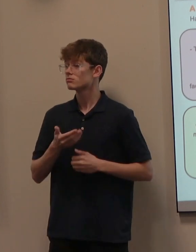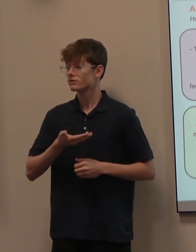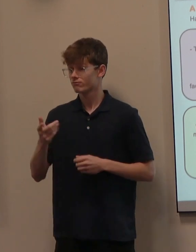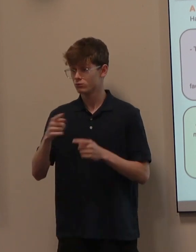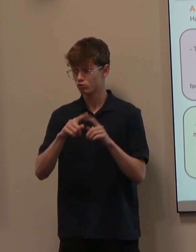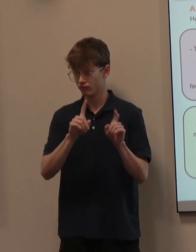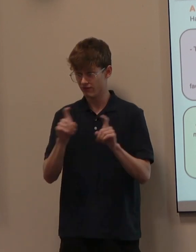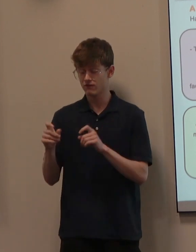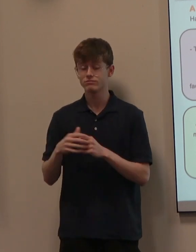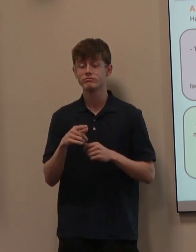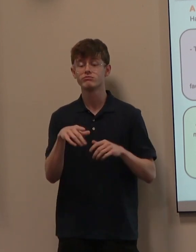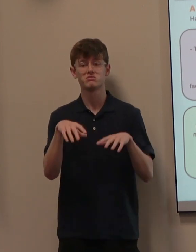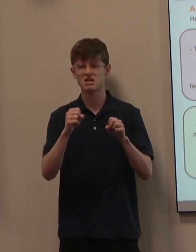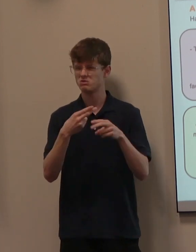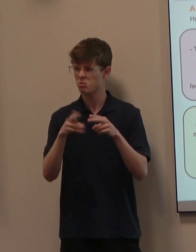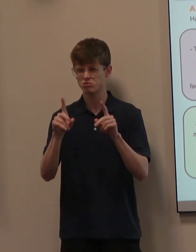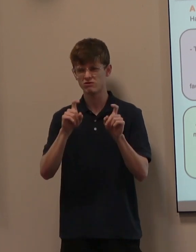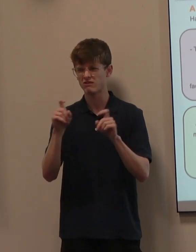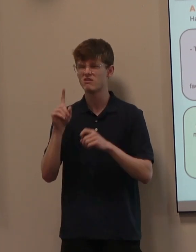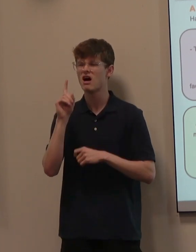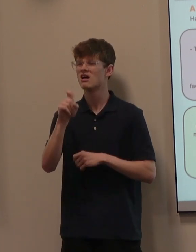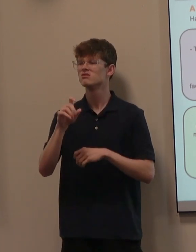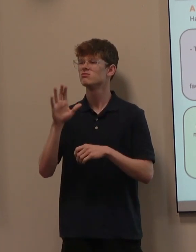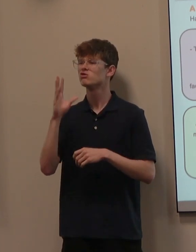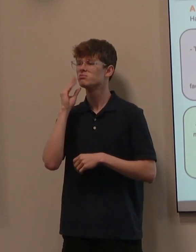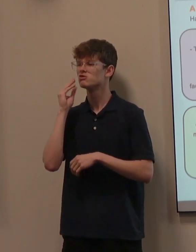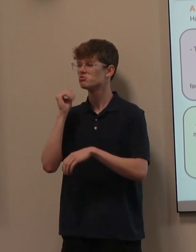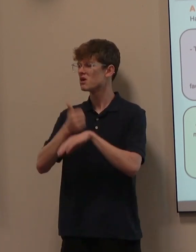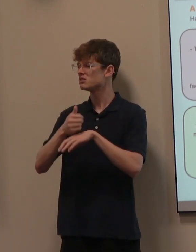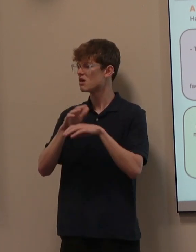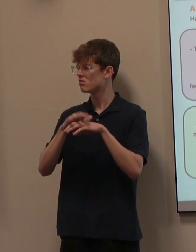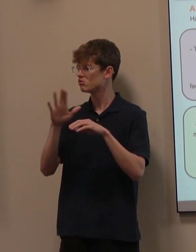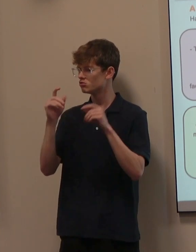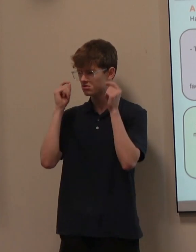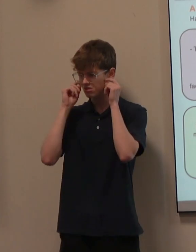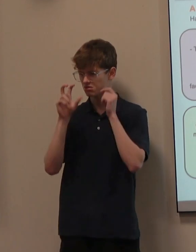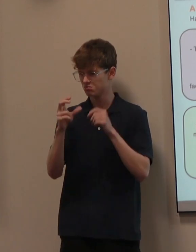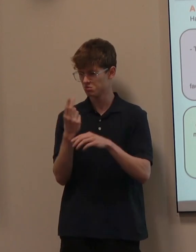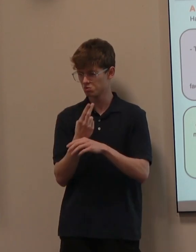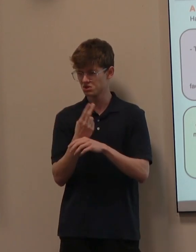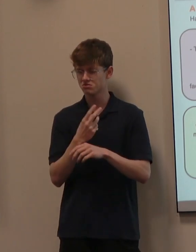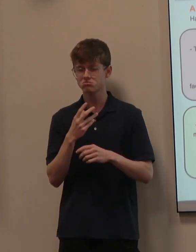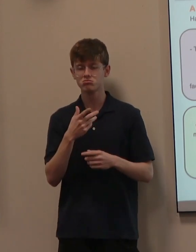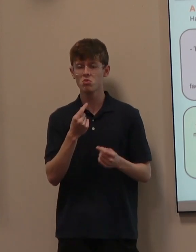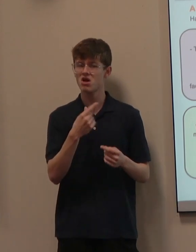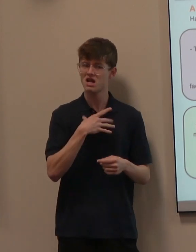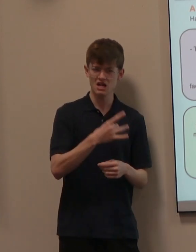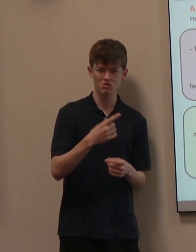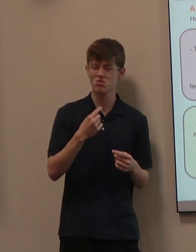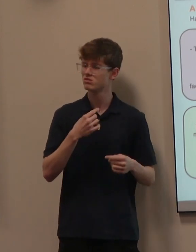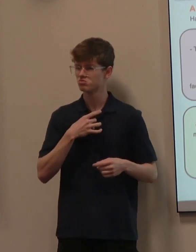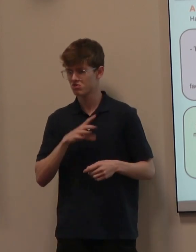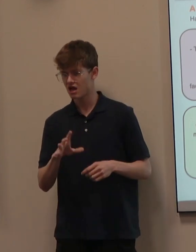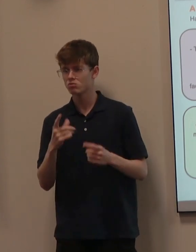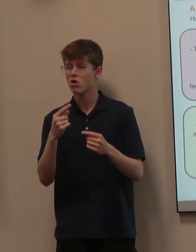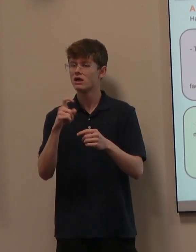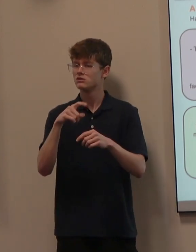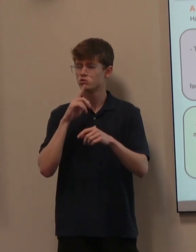to take our survey. They took a short survey that asked them their experience using stethoscopes, what they liked, what they didn't like,